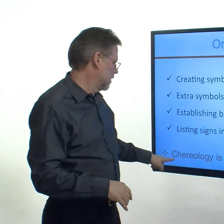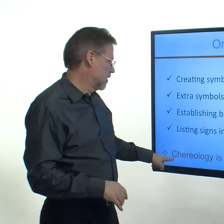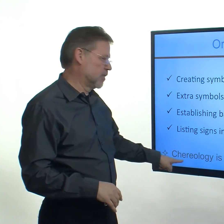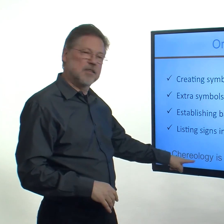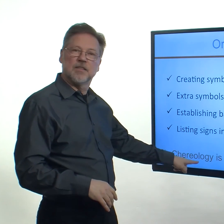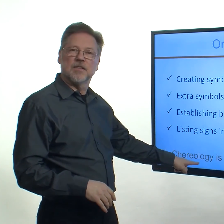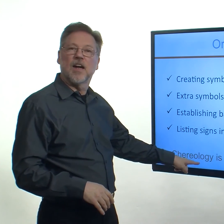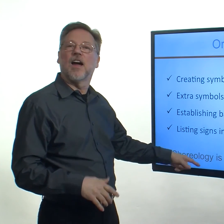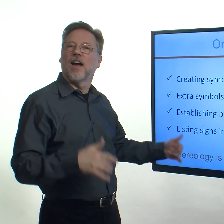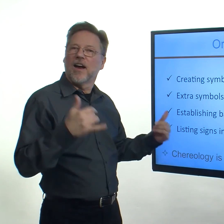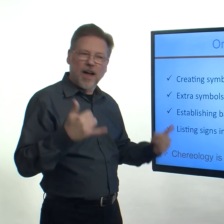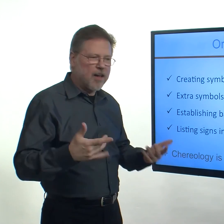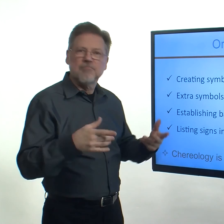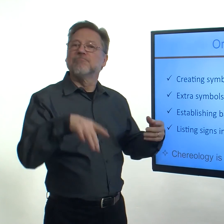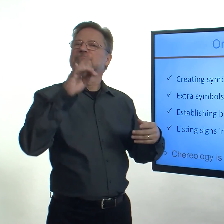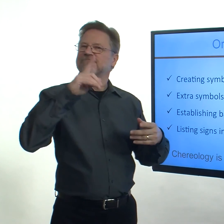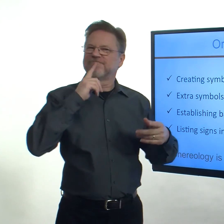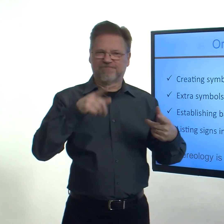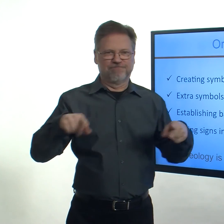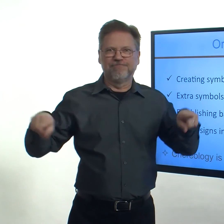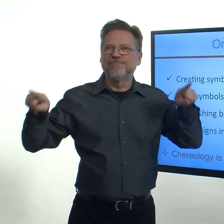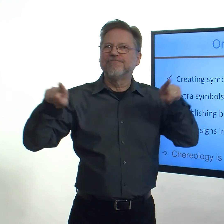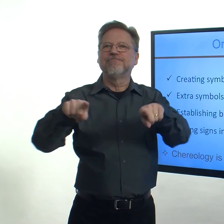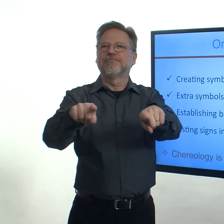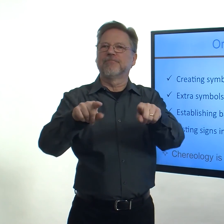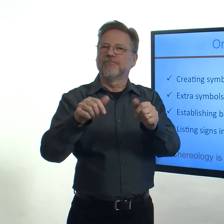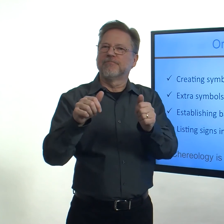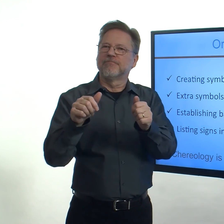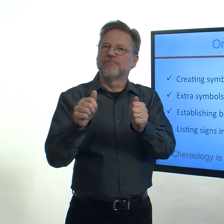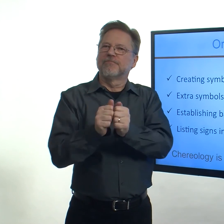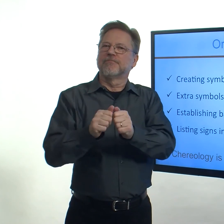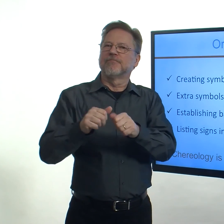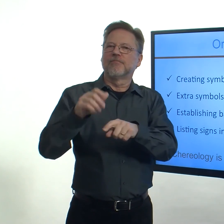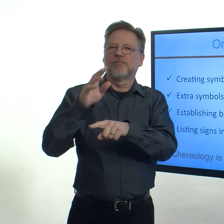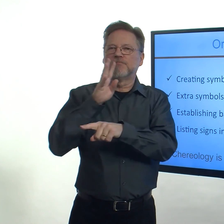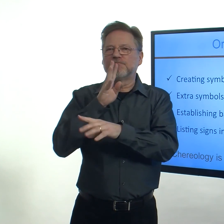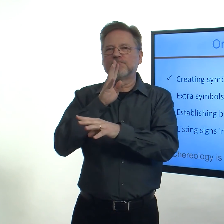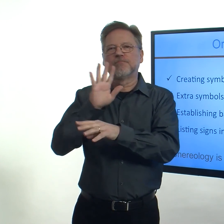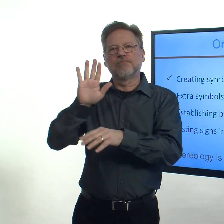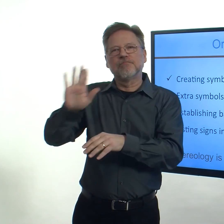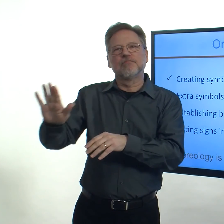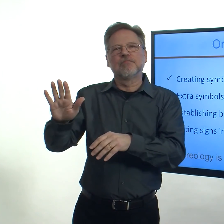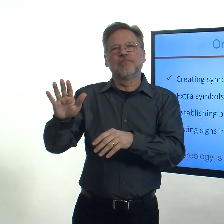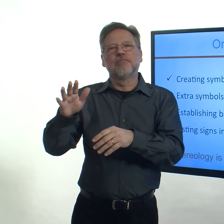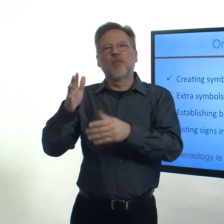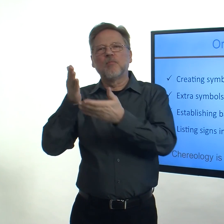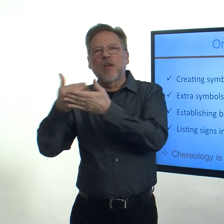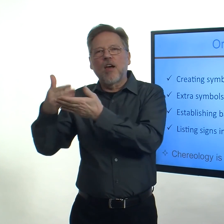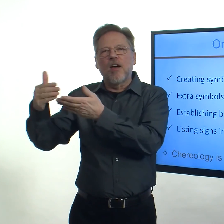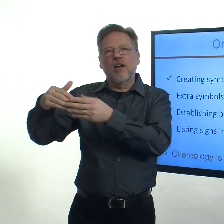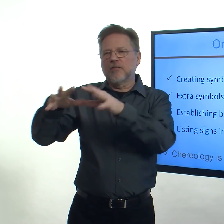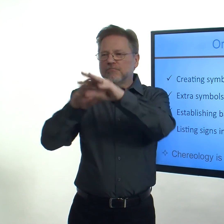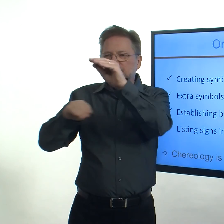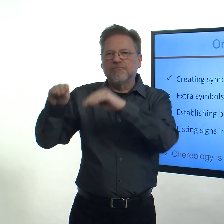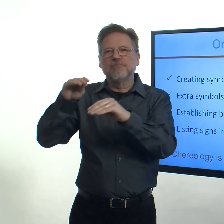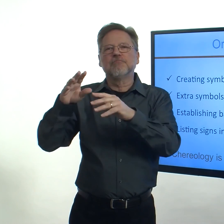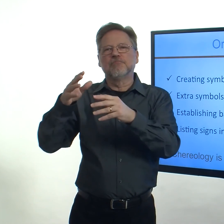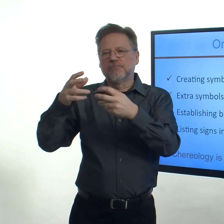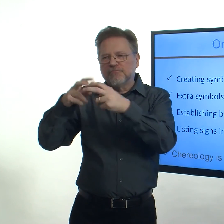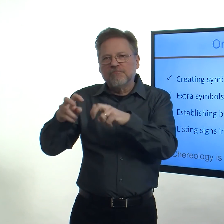a parallel existed for the study and analysis of the components of spoken language, called